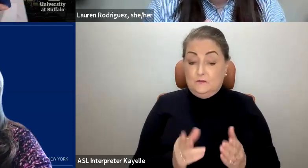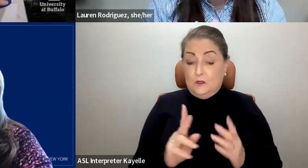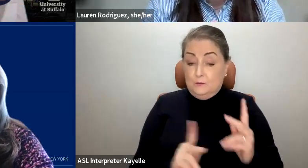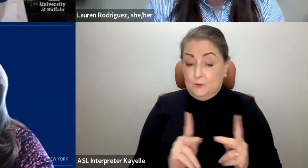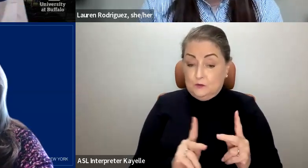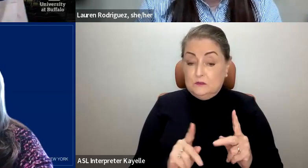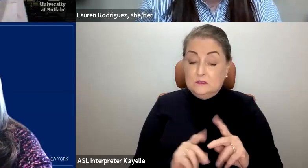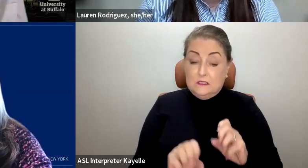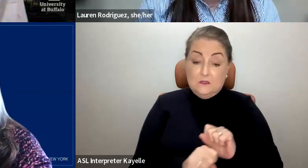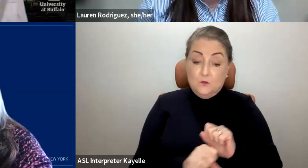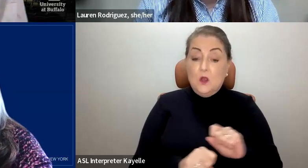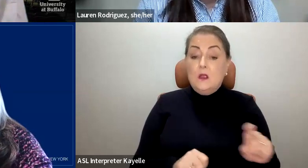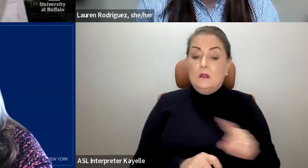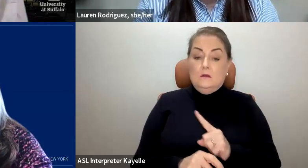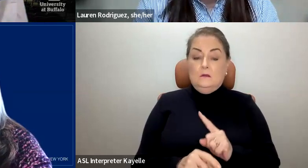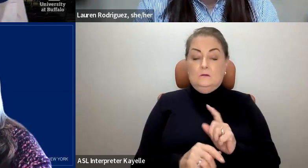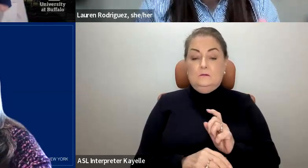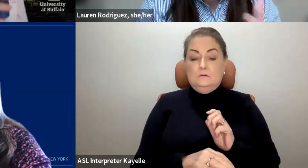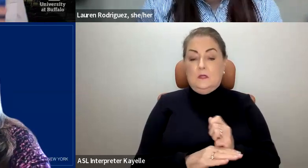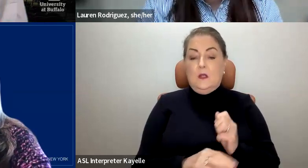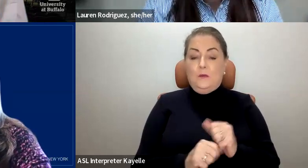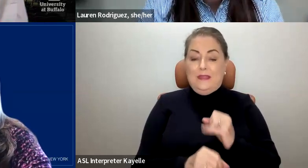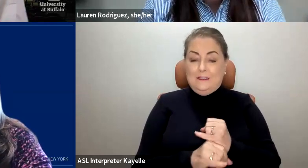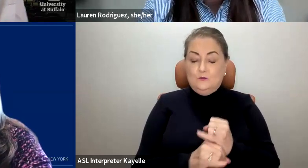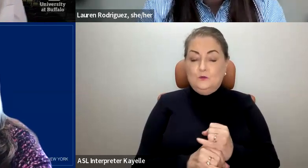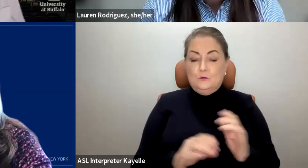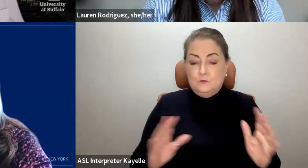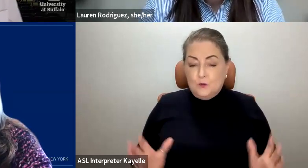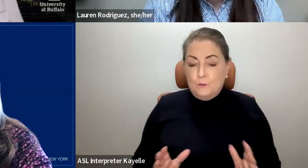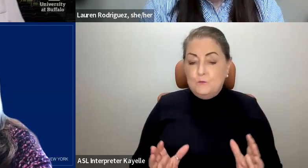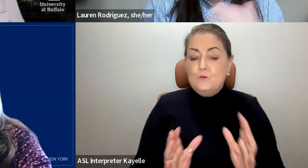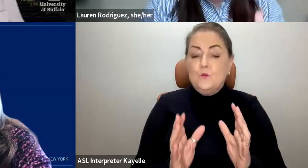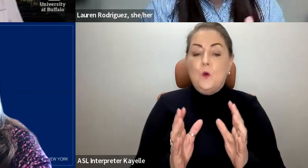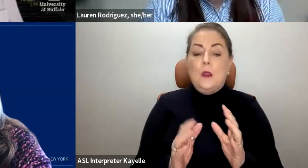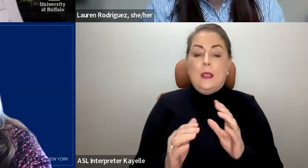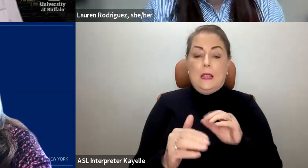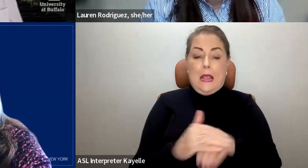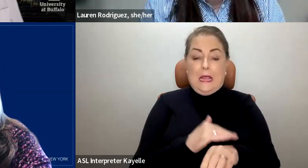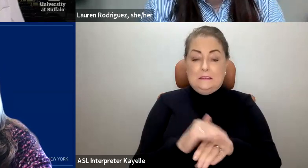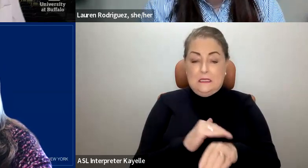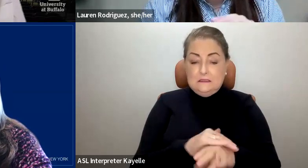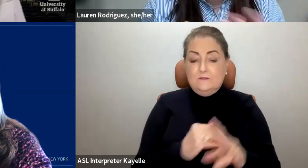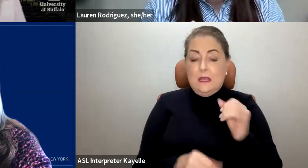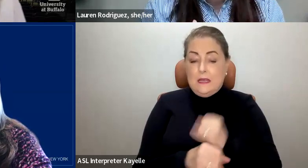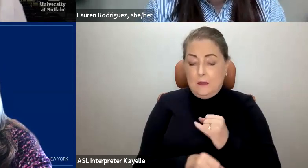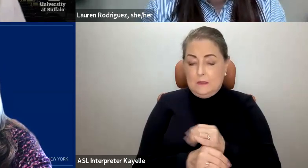by institutions with promoting accessible campus environments, working with students to identify accommodations that